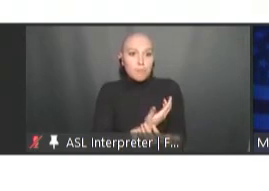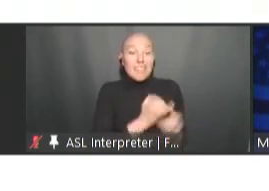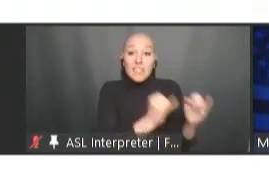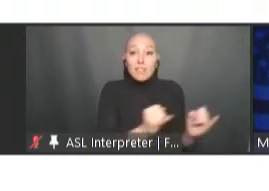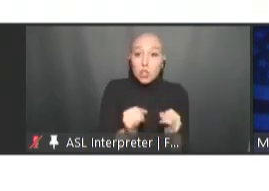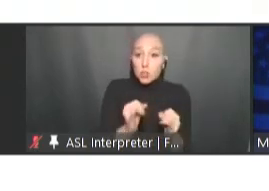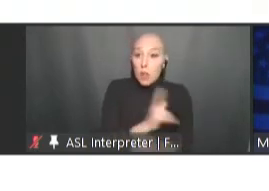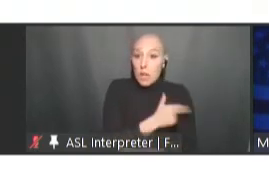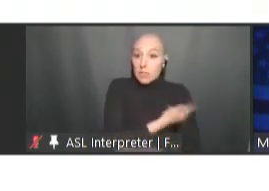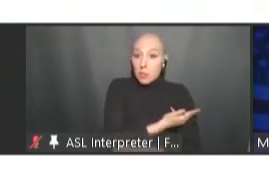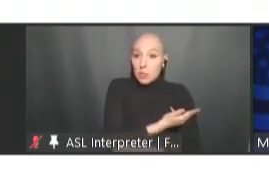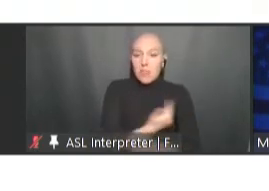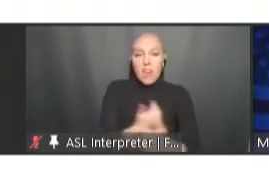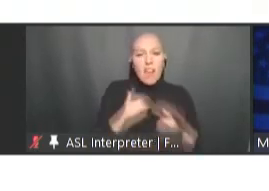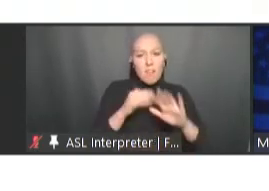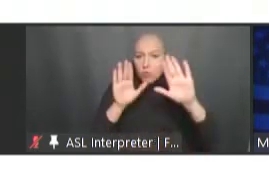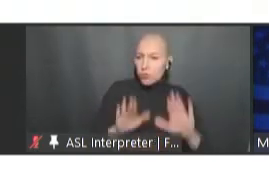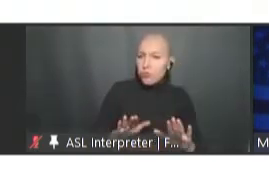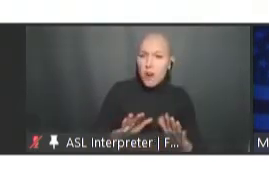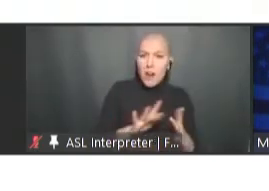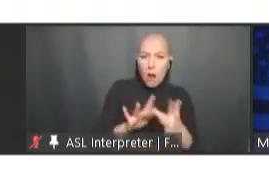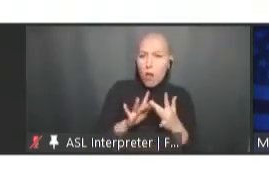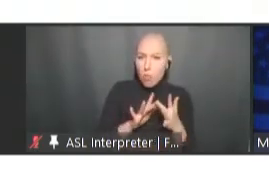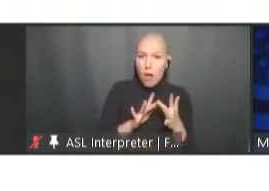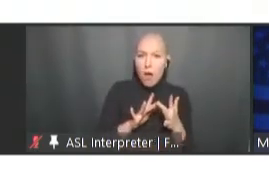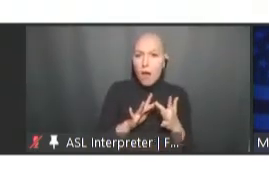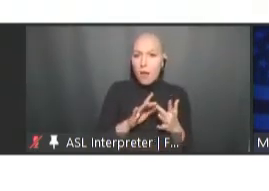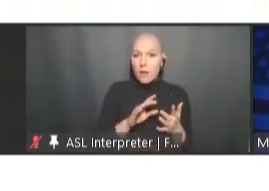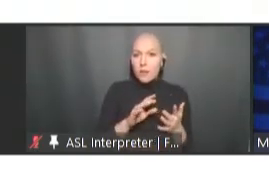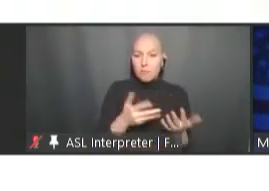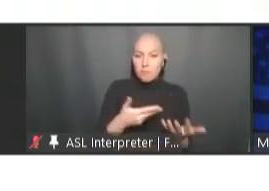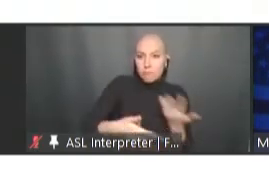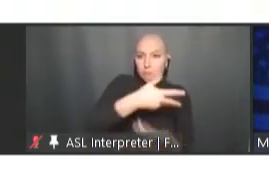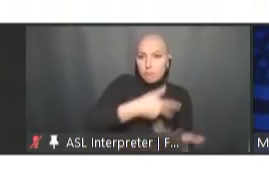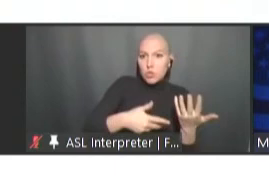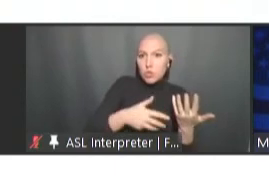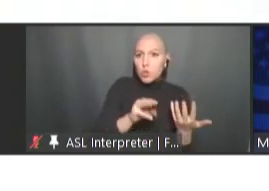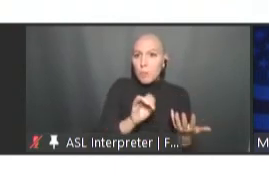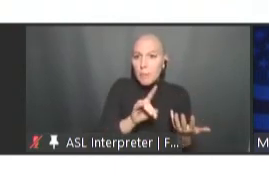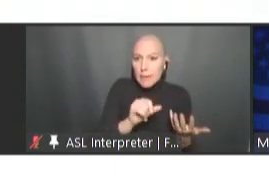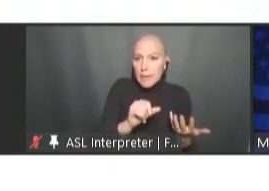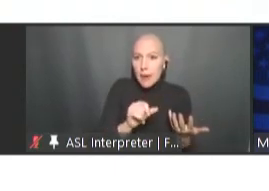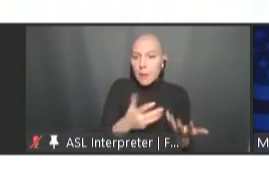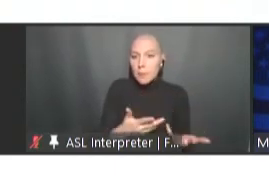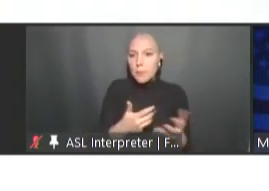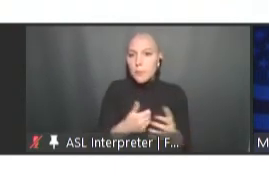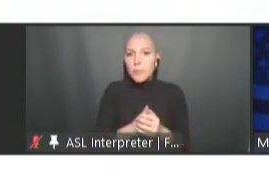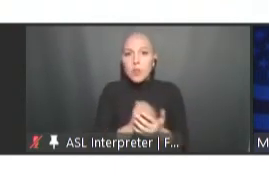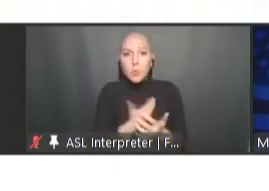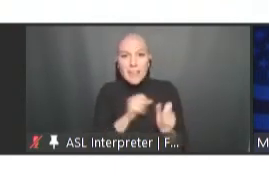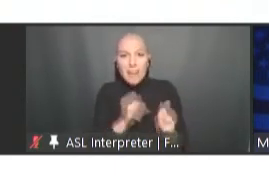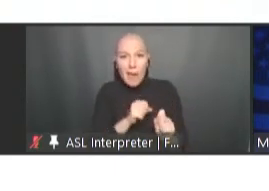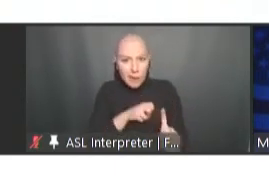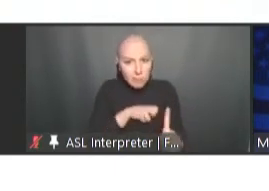social media networks that we can plug into and share these messages. Next slide, please.